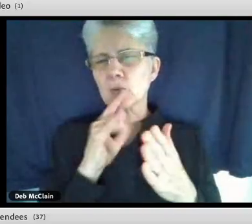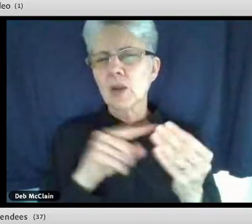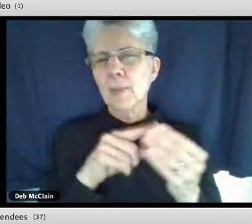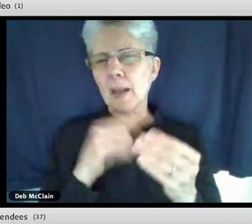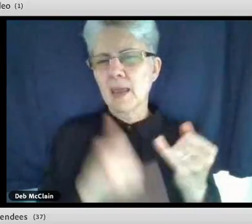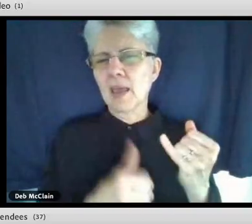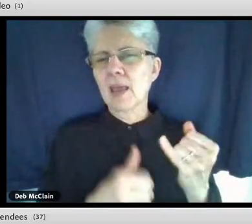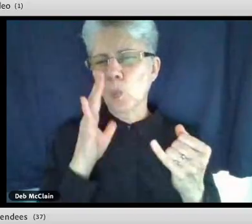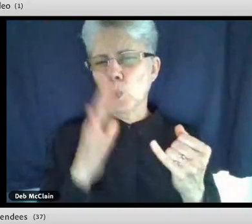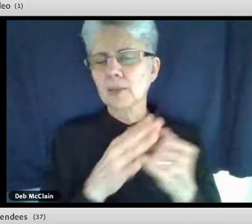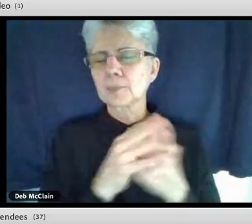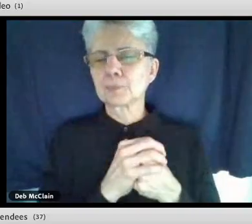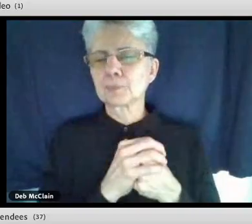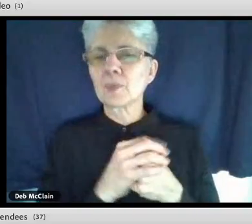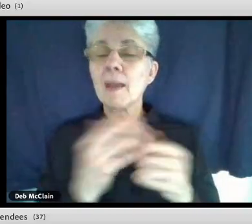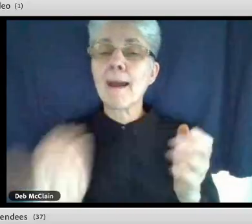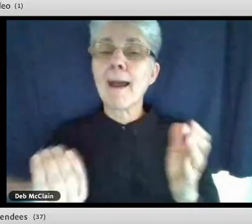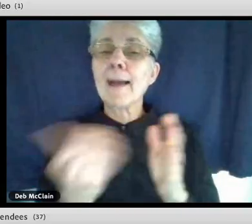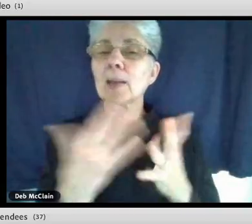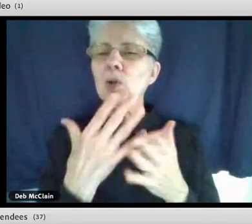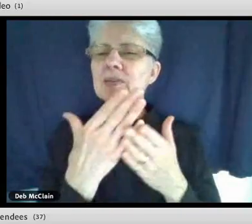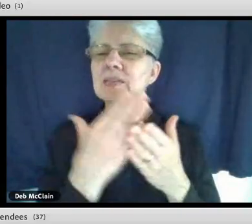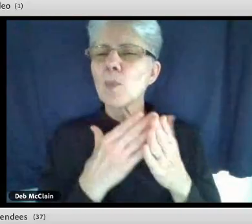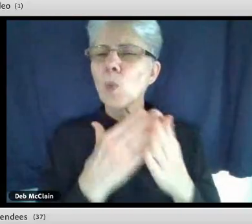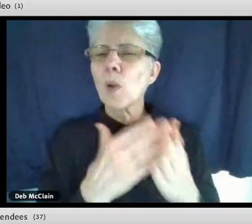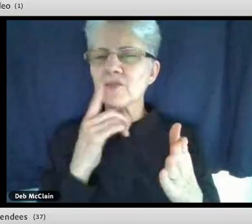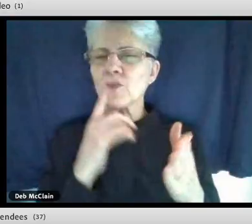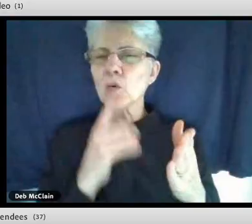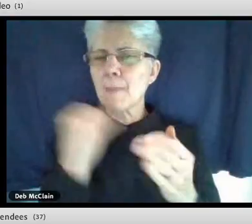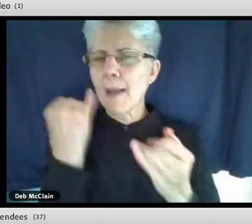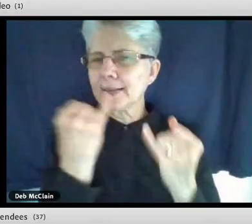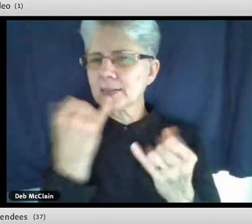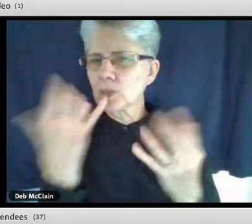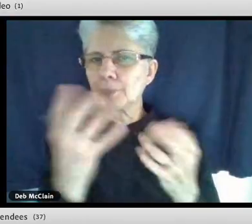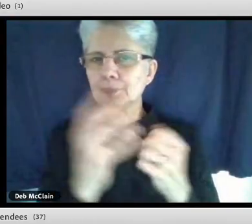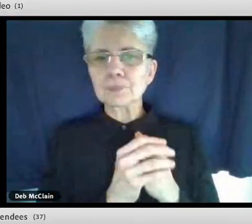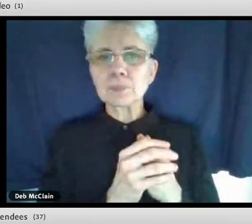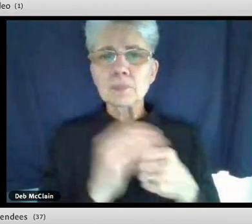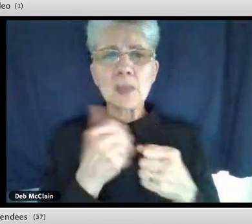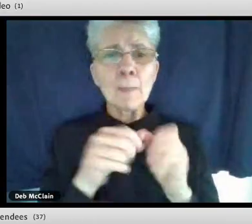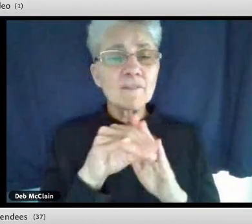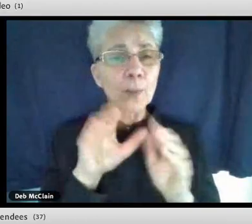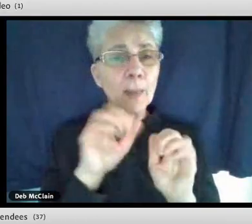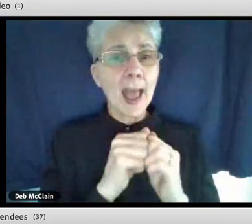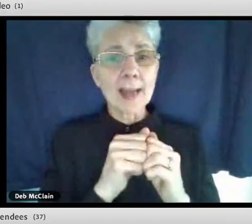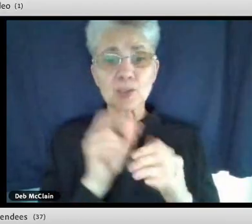and this is what I'll talk about at the end. But, again, what are some ways or some ideas? You know, make a video about